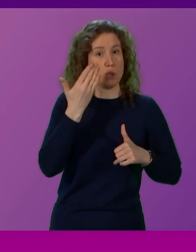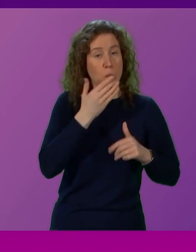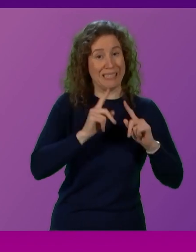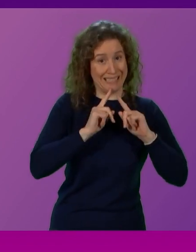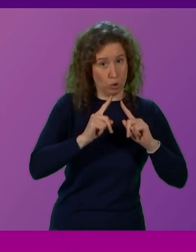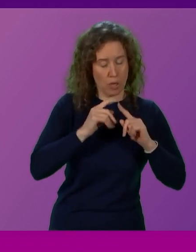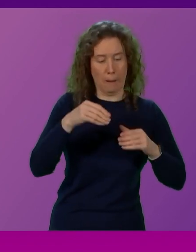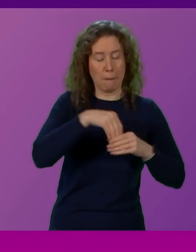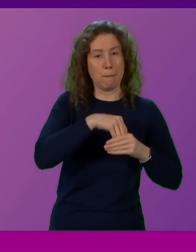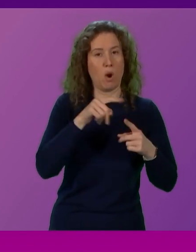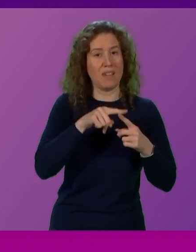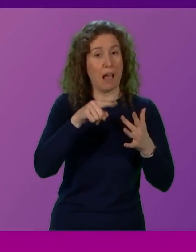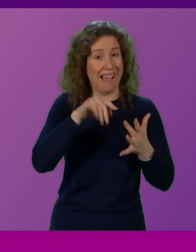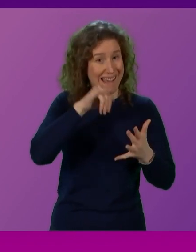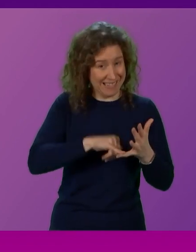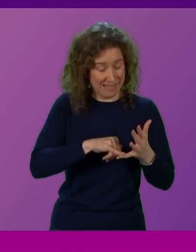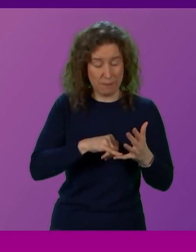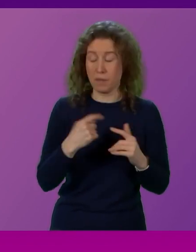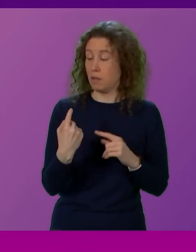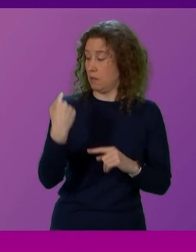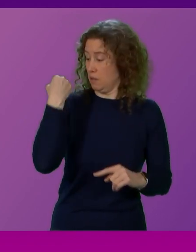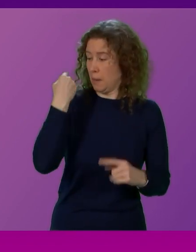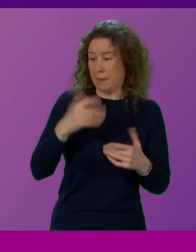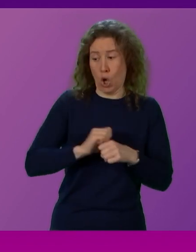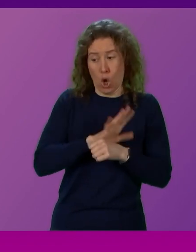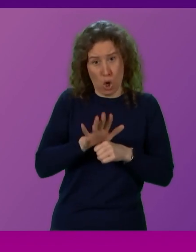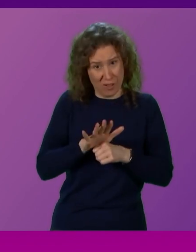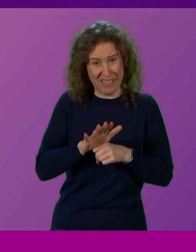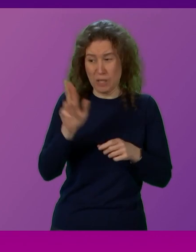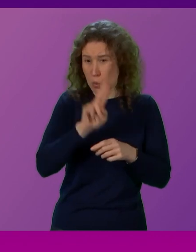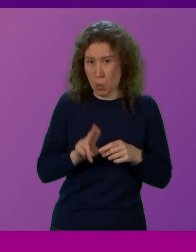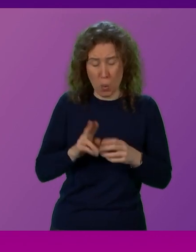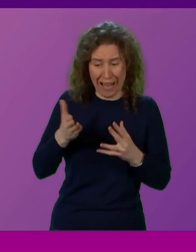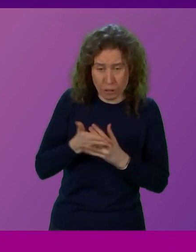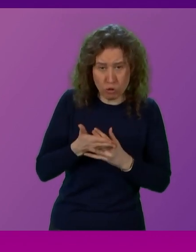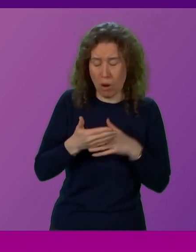We have calculated that, after the disruption of the pandemic, Scotland’s school pupils